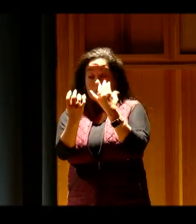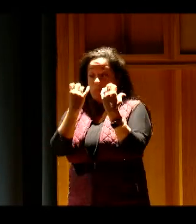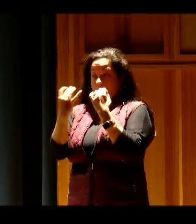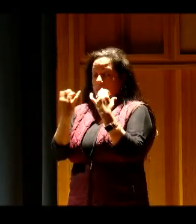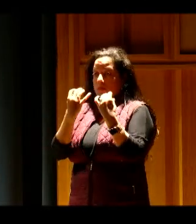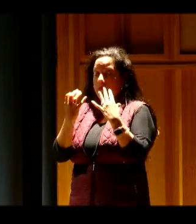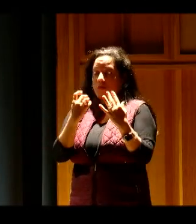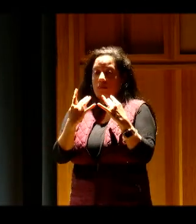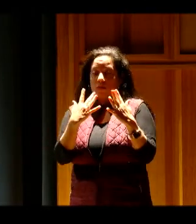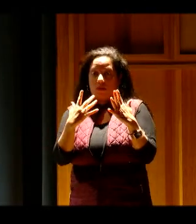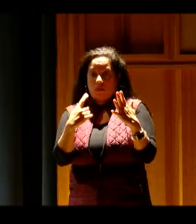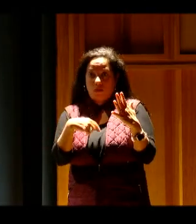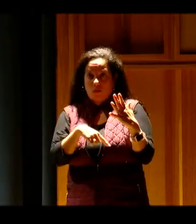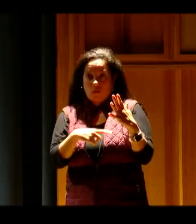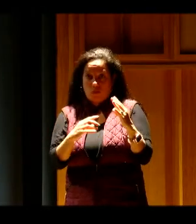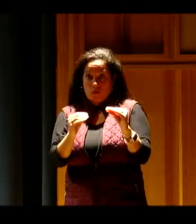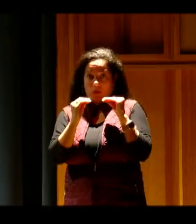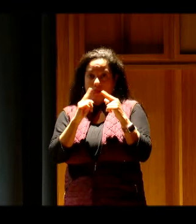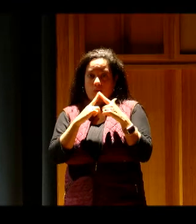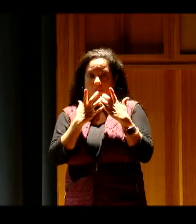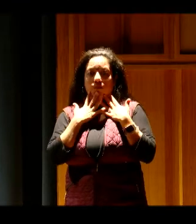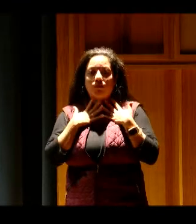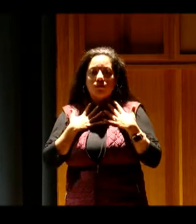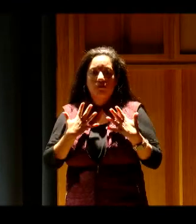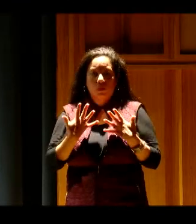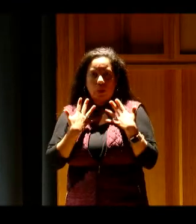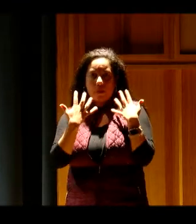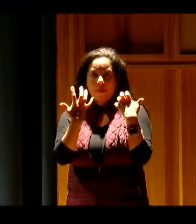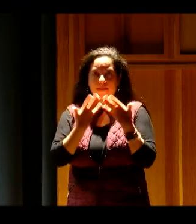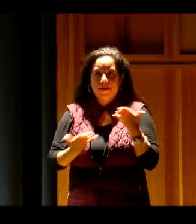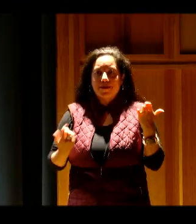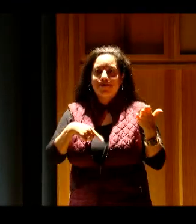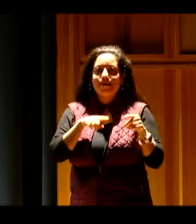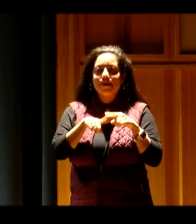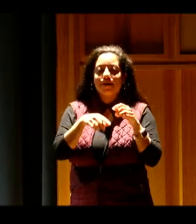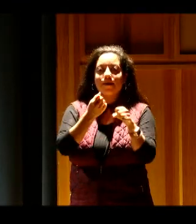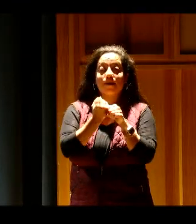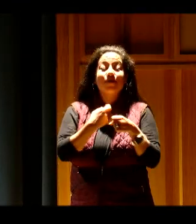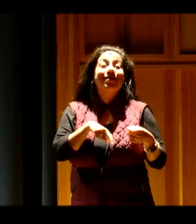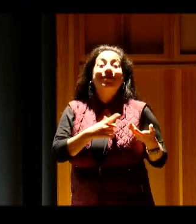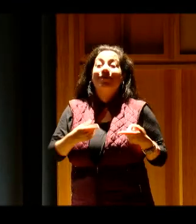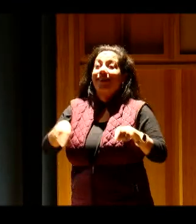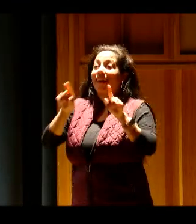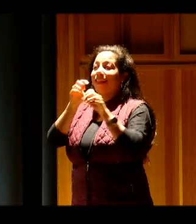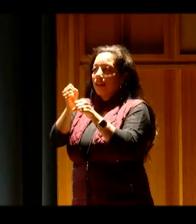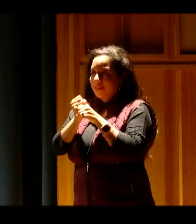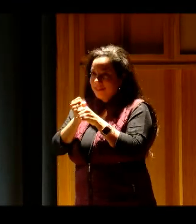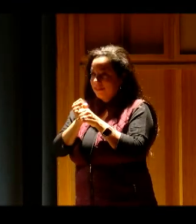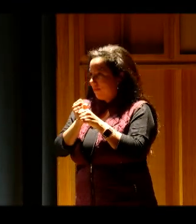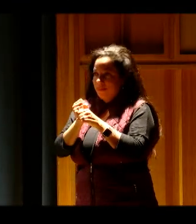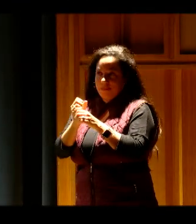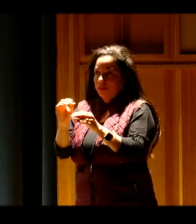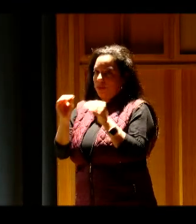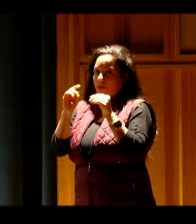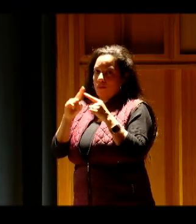We're taught to desire things that we can't get and then when we get them, we're being taught to desire more.